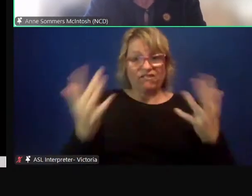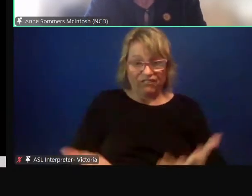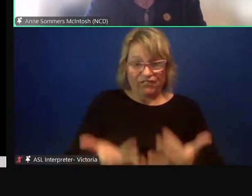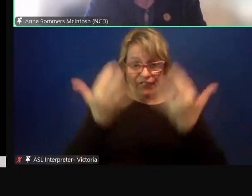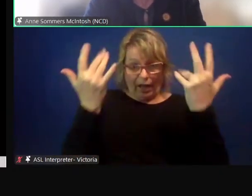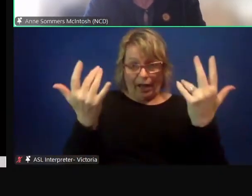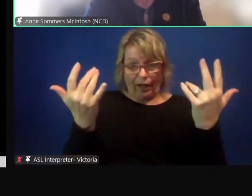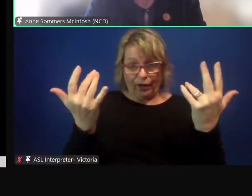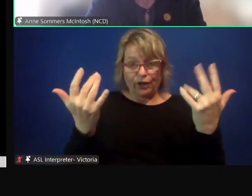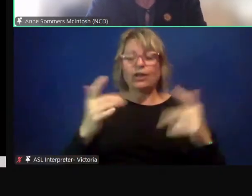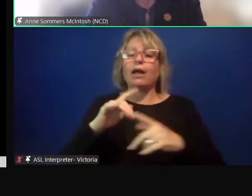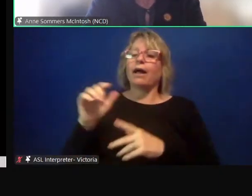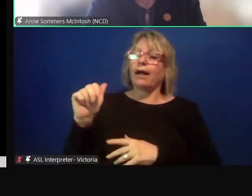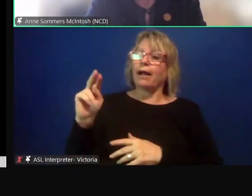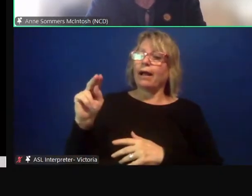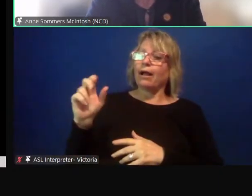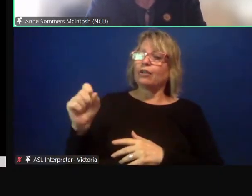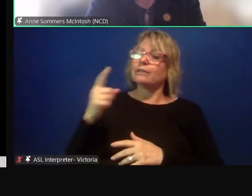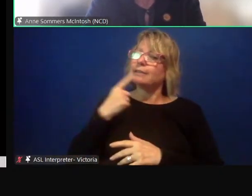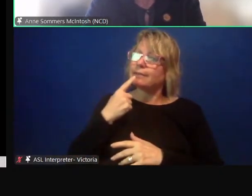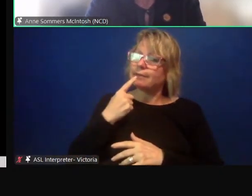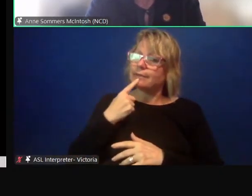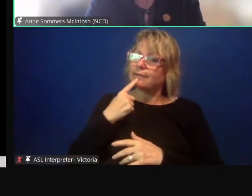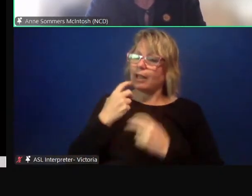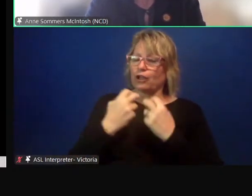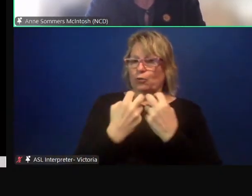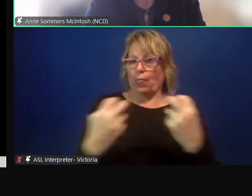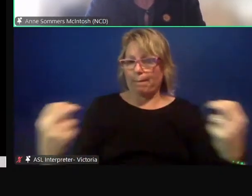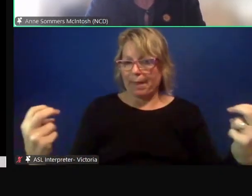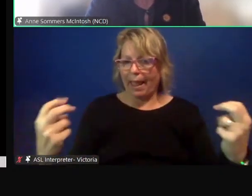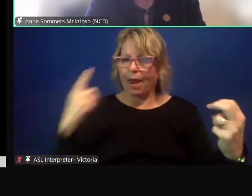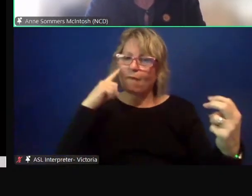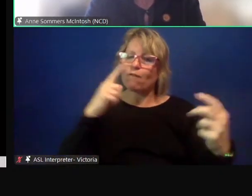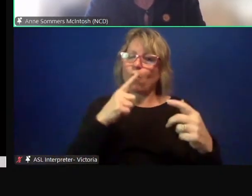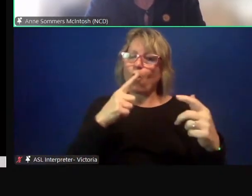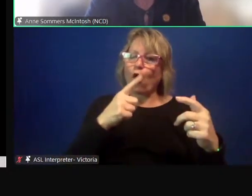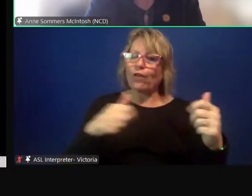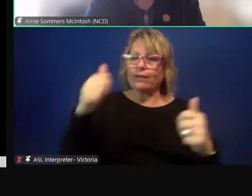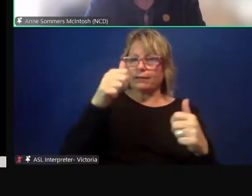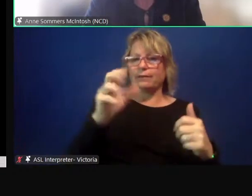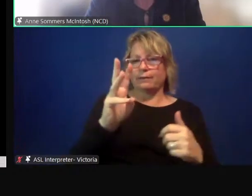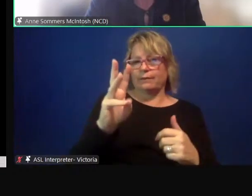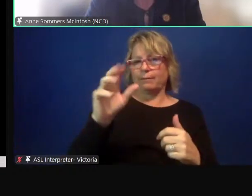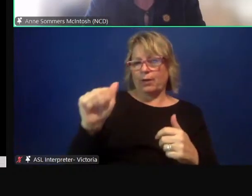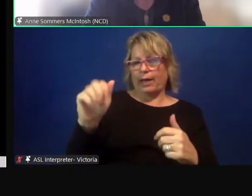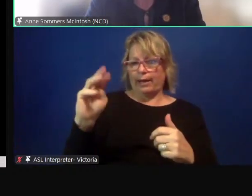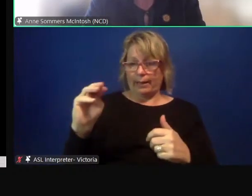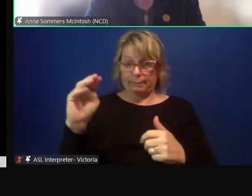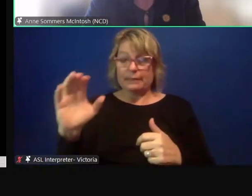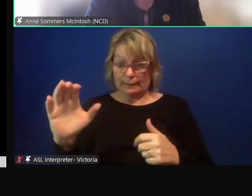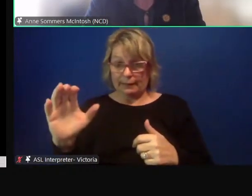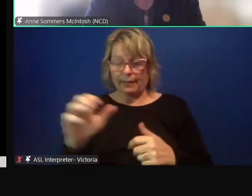what Andres said to an esteemed panel of the most senior leaders from the AAMC, the AMA,